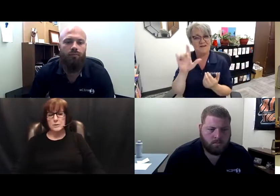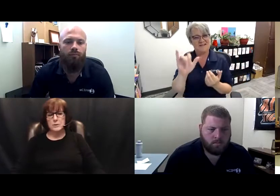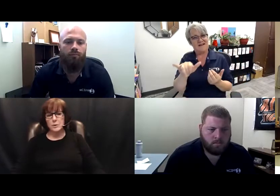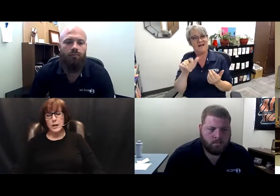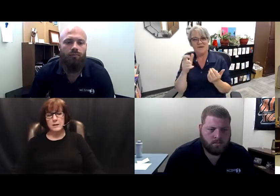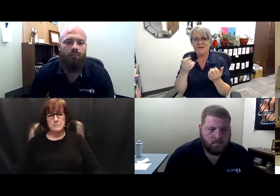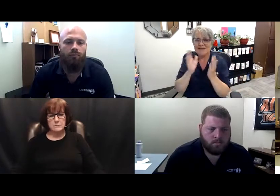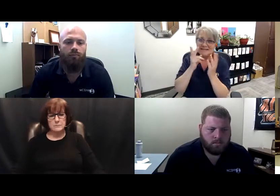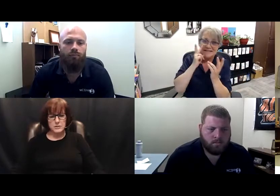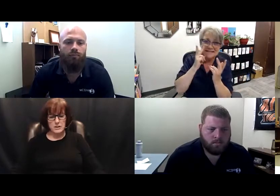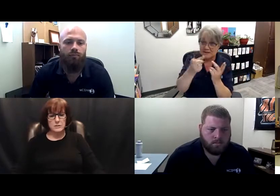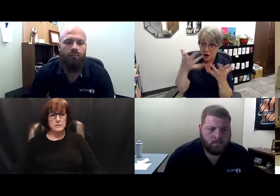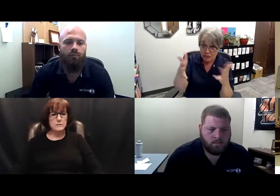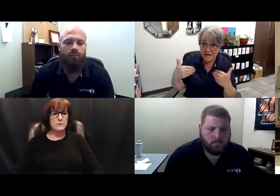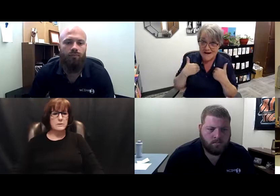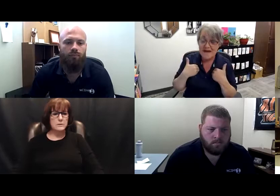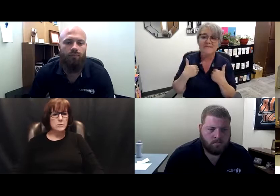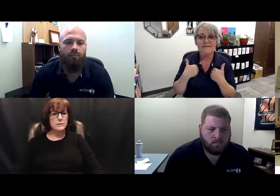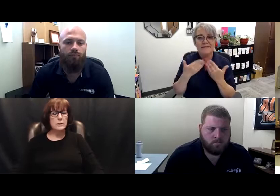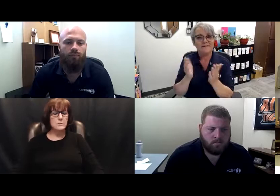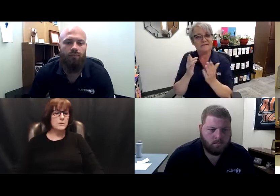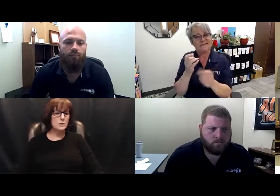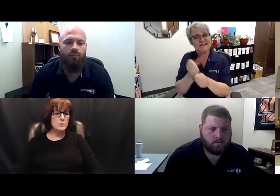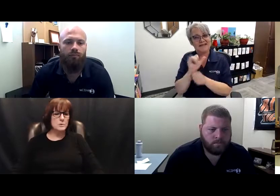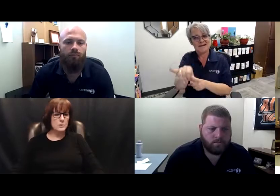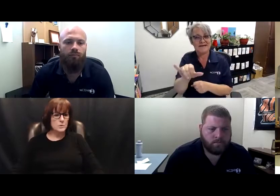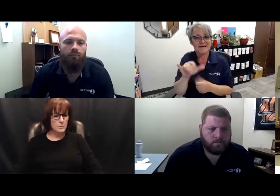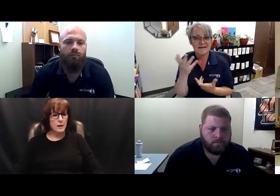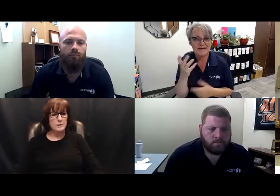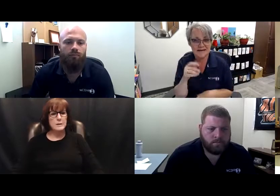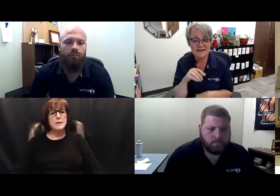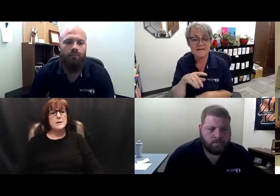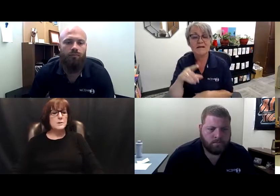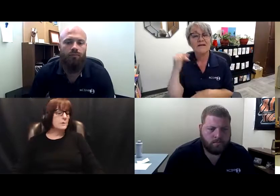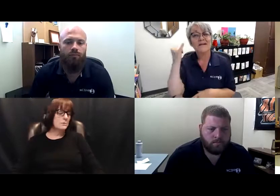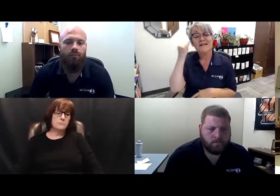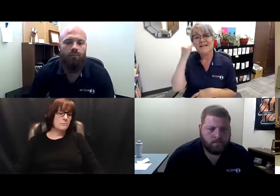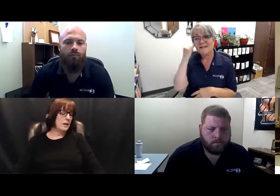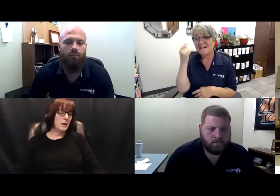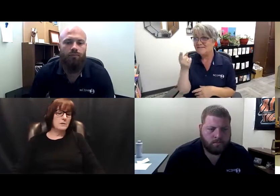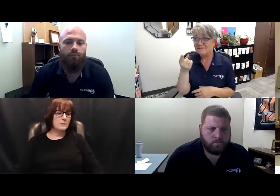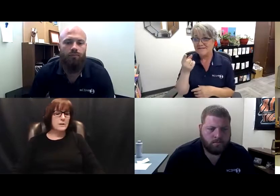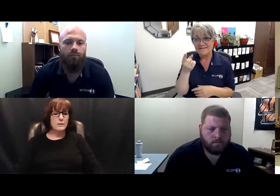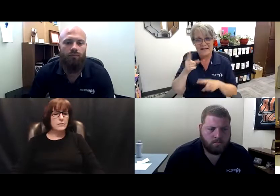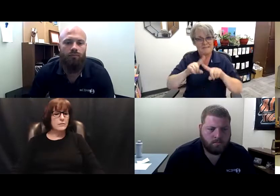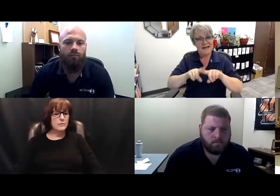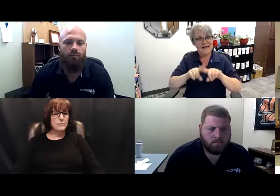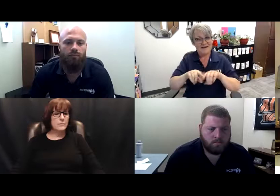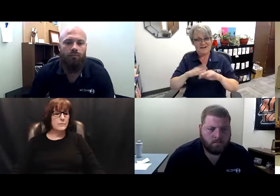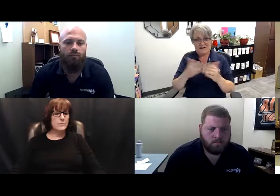who can't see the the movies person who's who's blind. So again